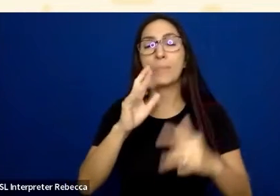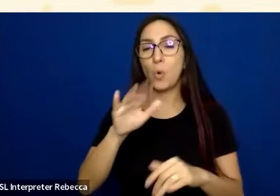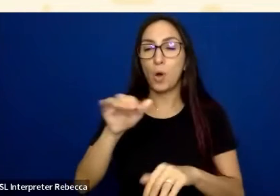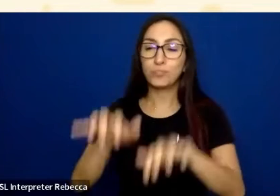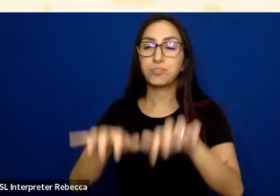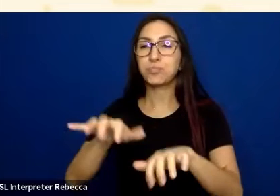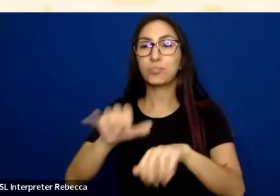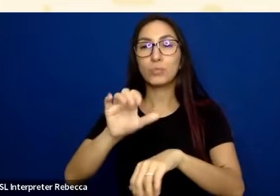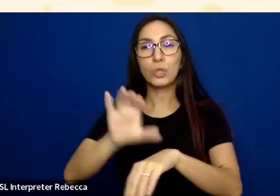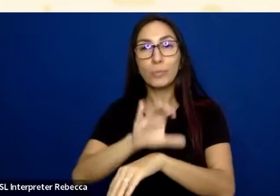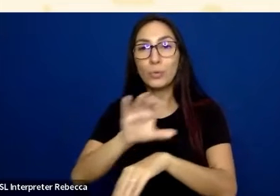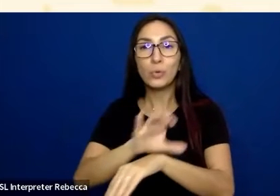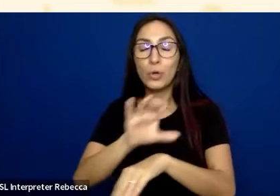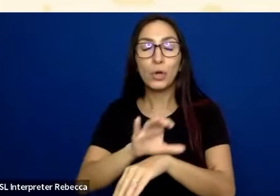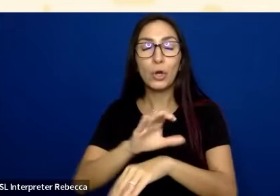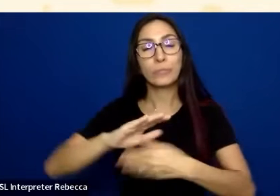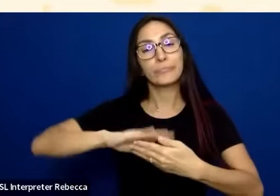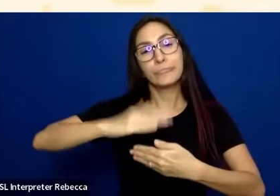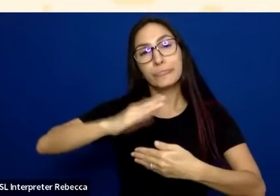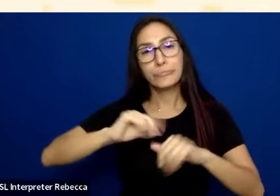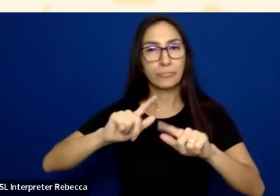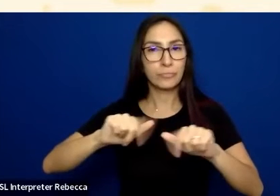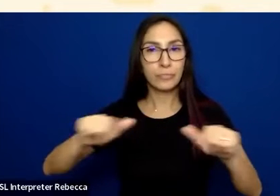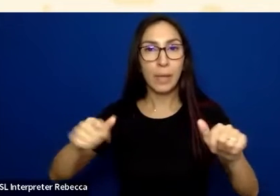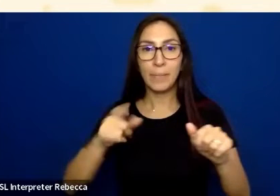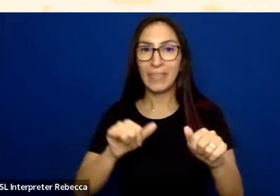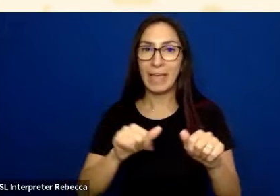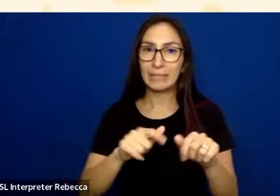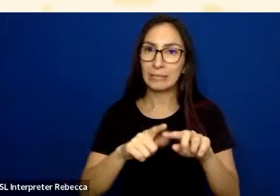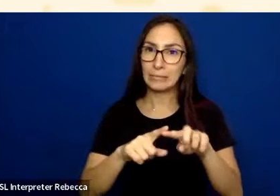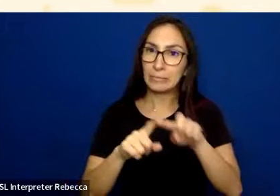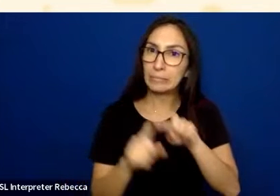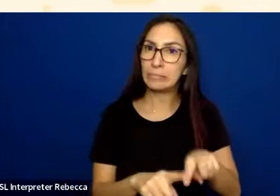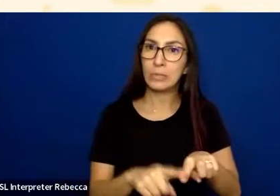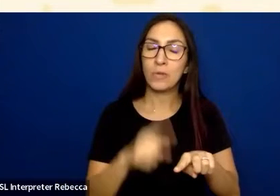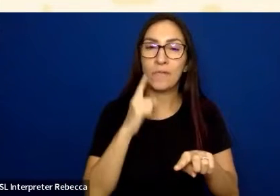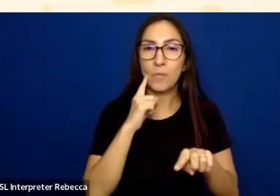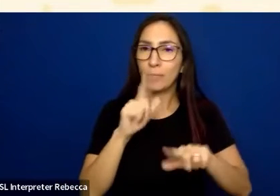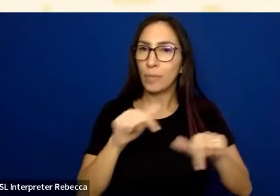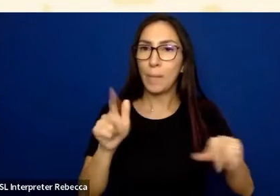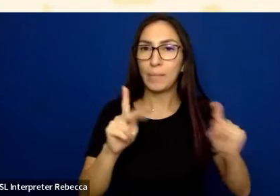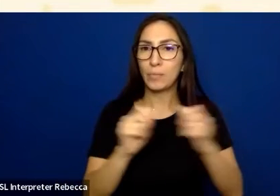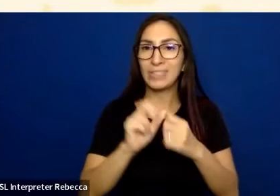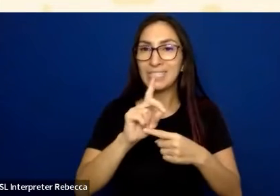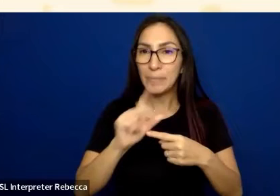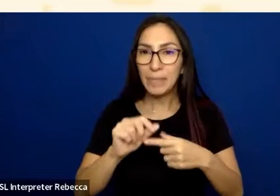But it is a necessity for people with disabilities, people with mobility impairments, people with visual impairments.